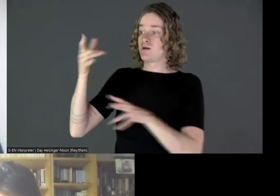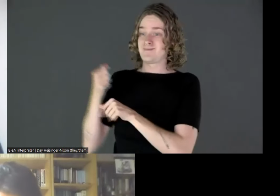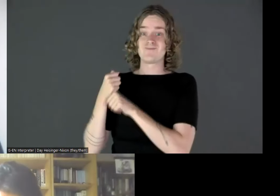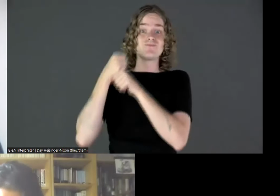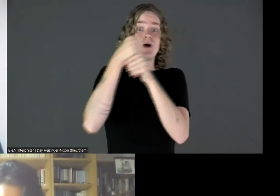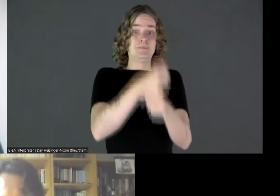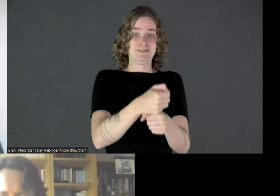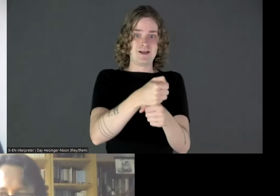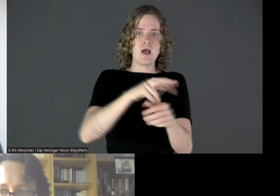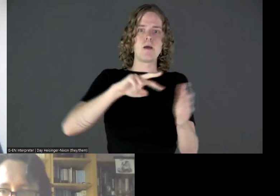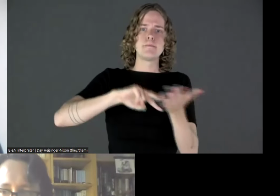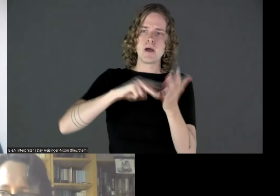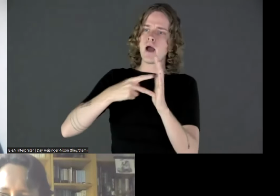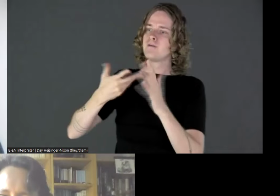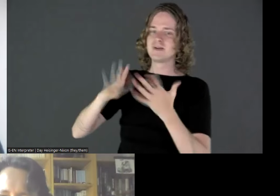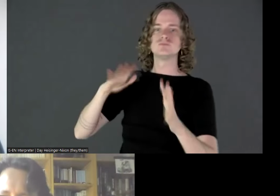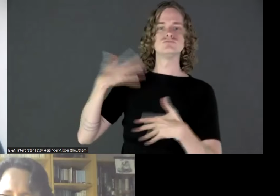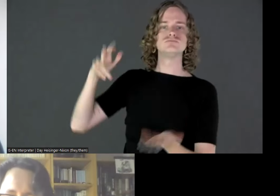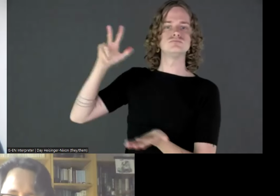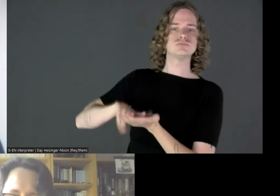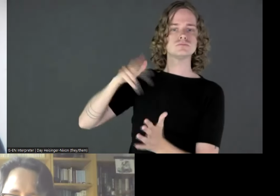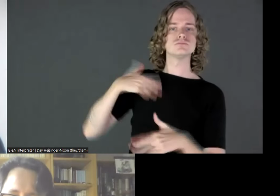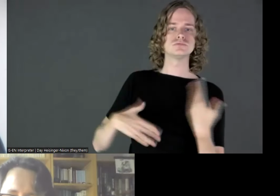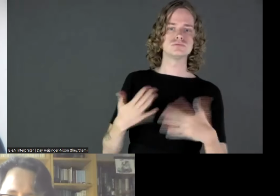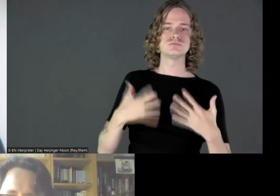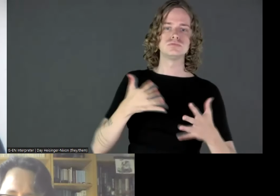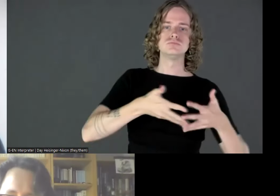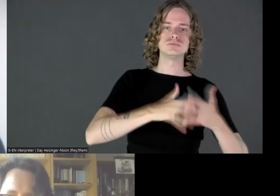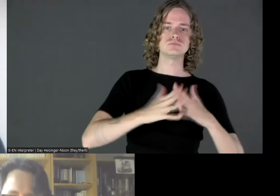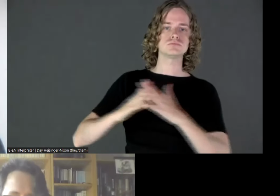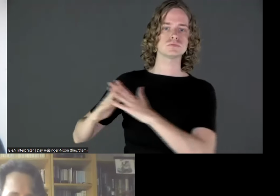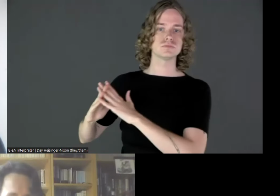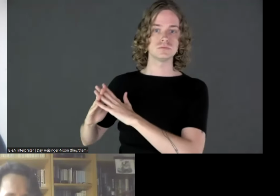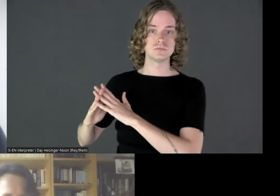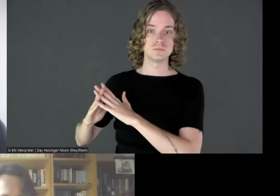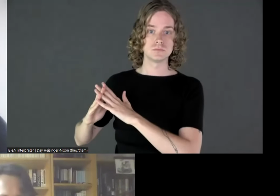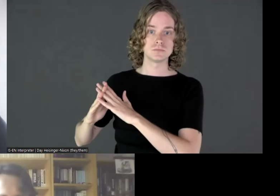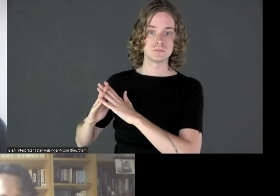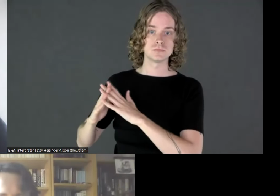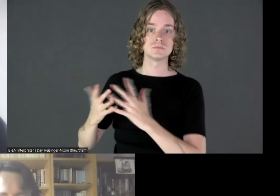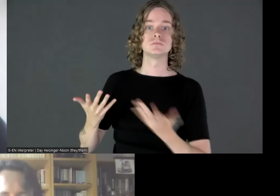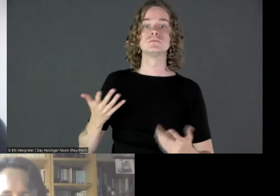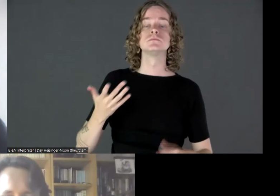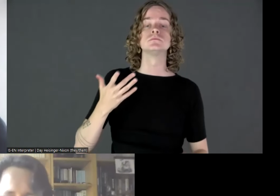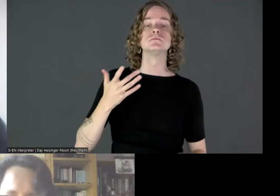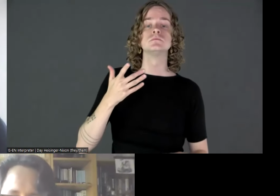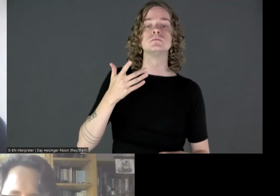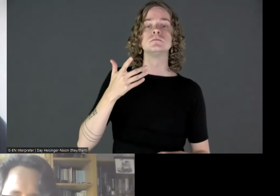And perhaps also considering technical support as Emma shared. It was more like looking from the